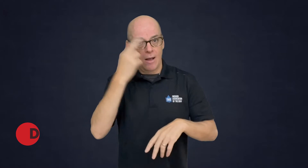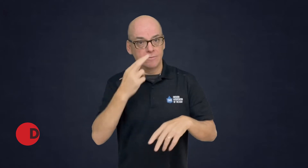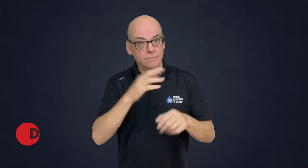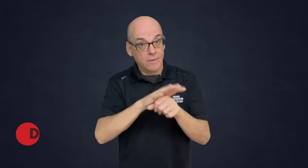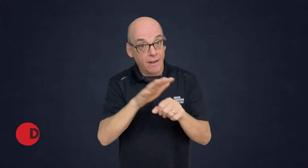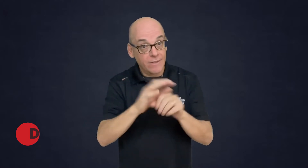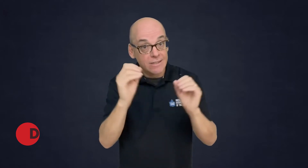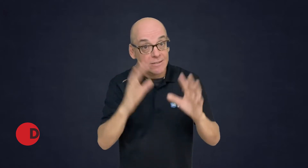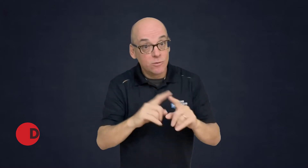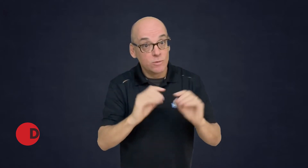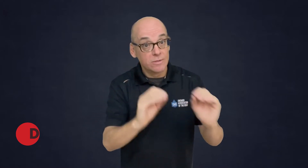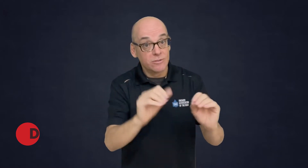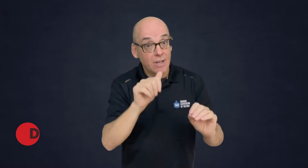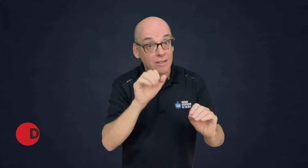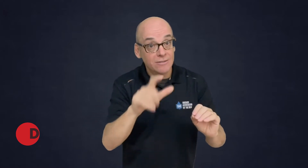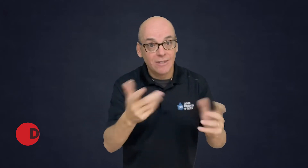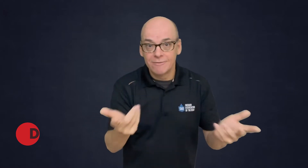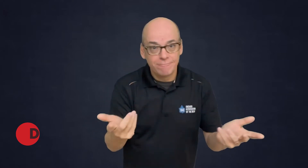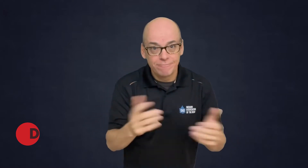and realized there are not enough teachers to teach ASL.